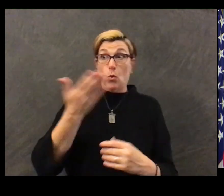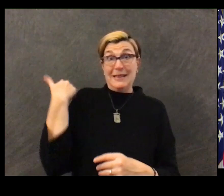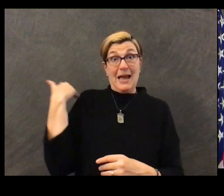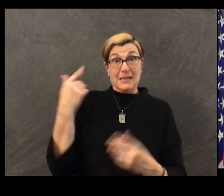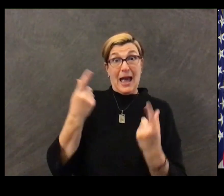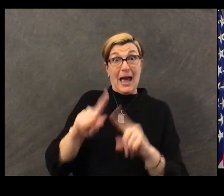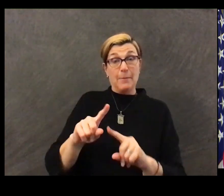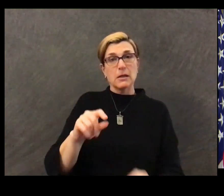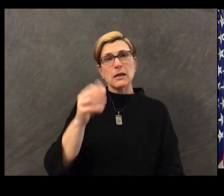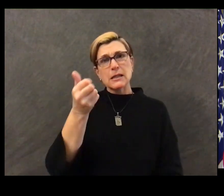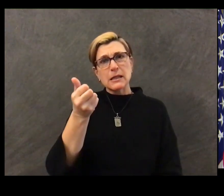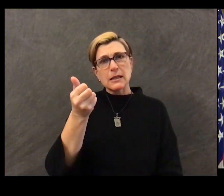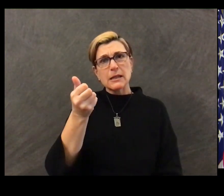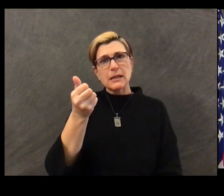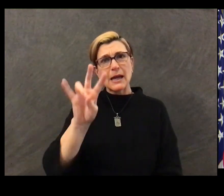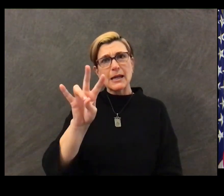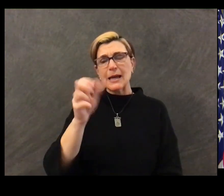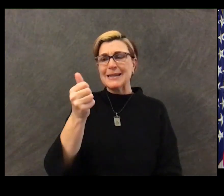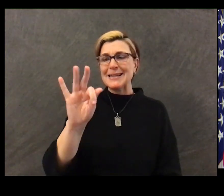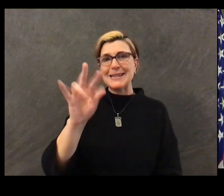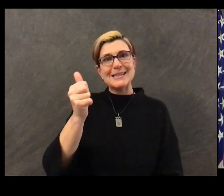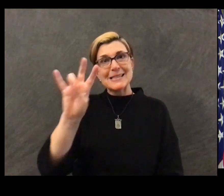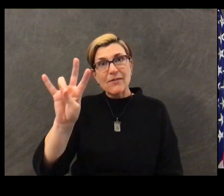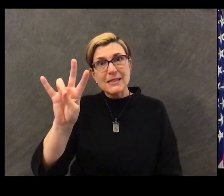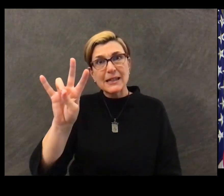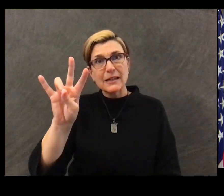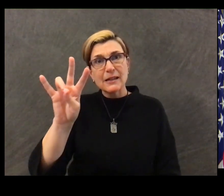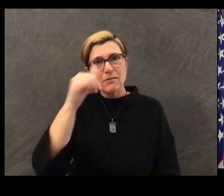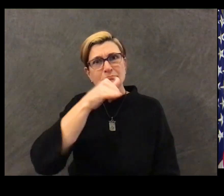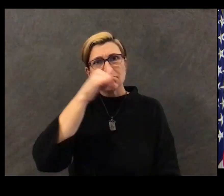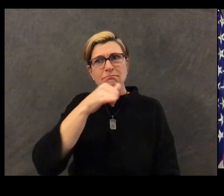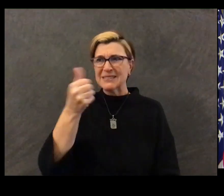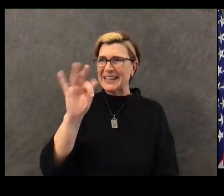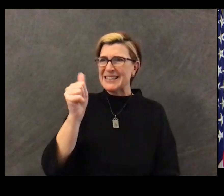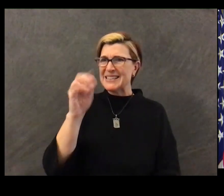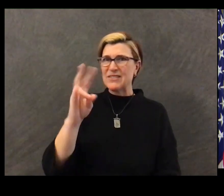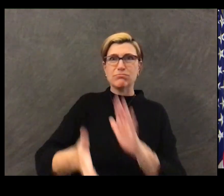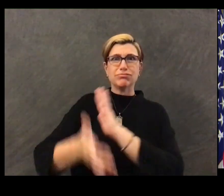long time ago so we want to be prepared and we are prepared and as I told you